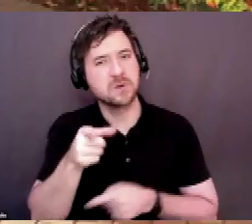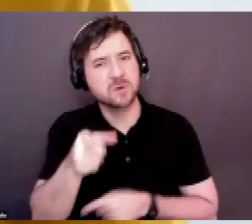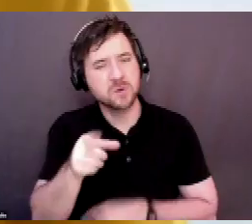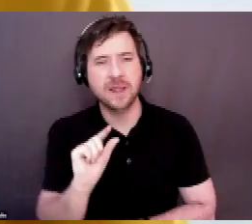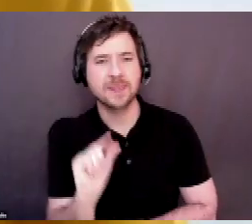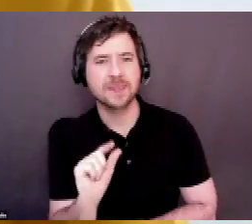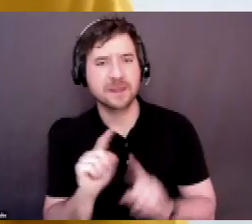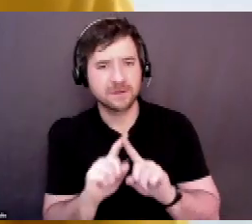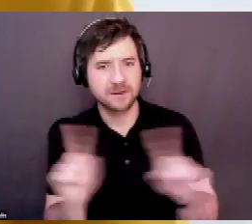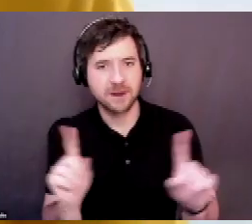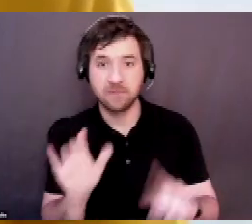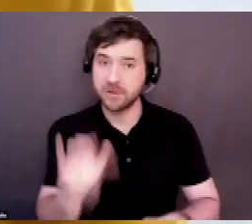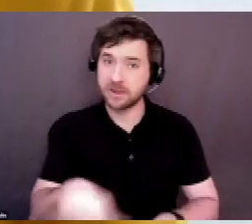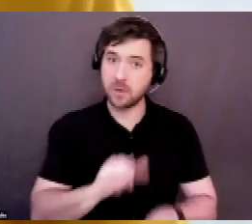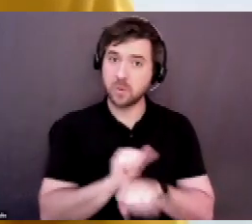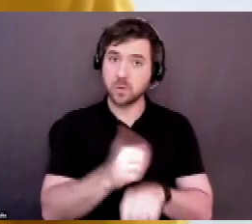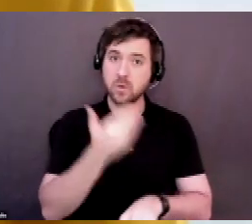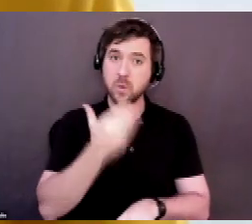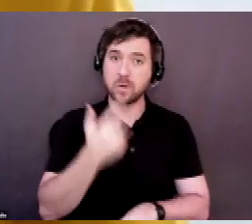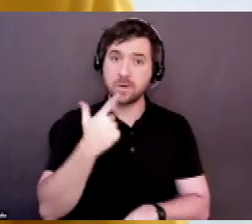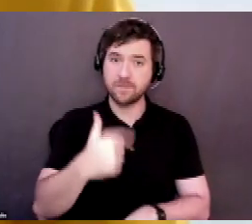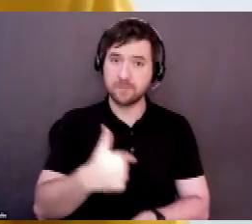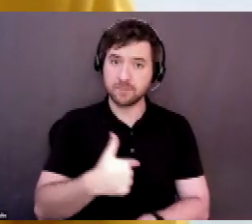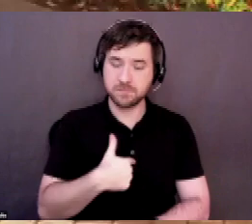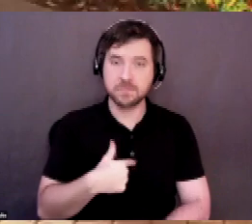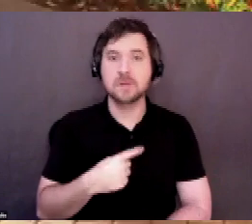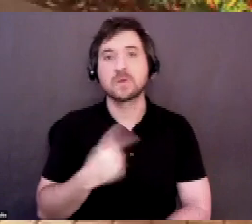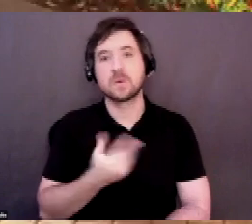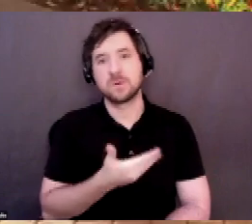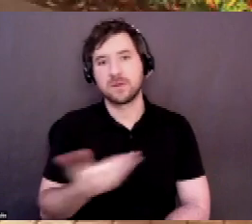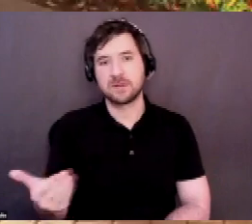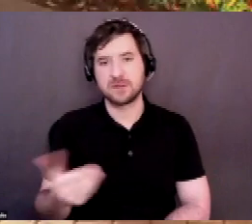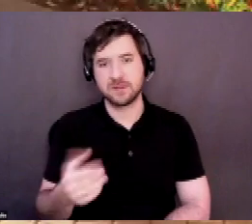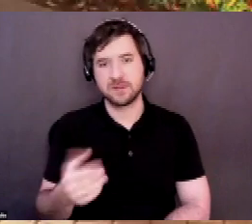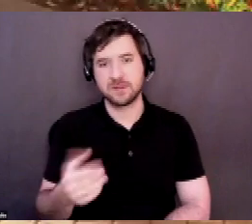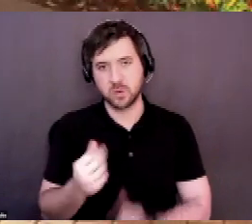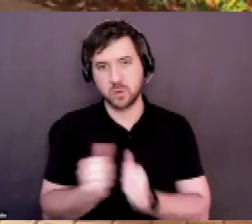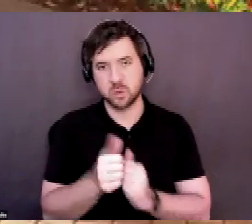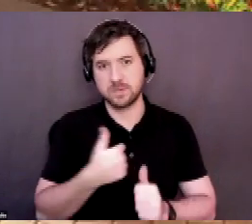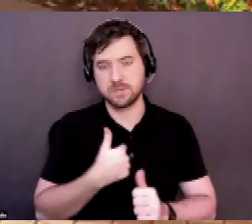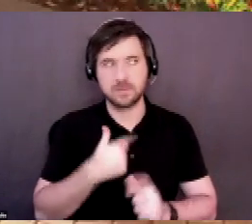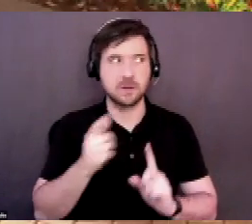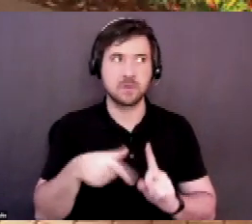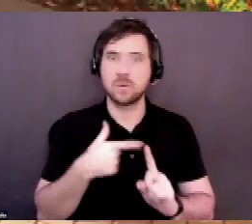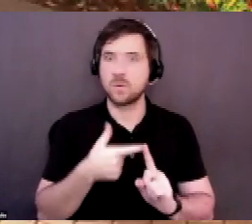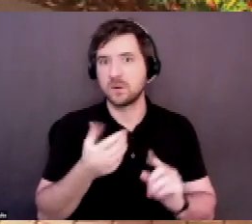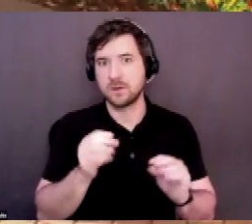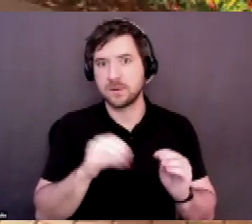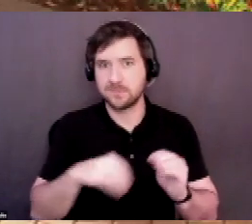One thing she did with me was when my mobility issues were really going south